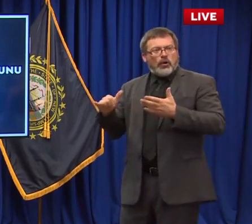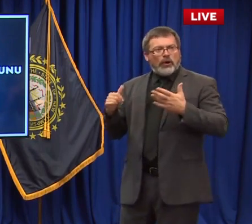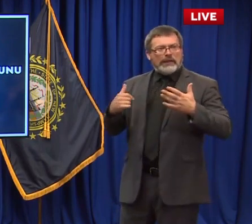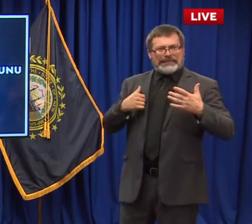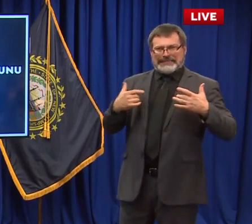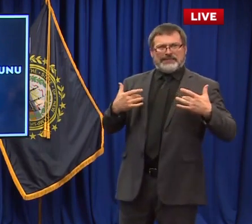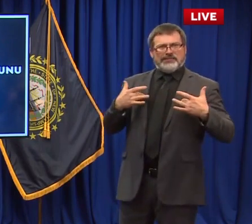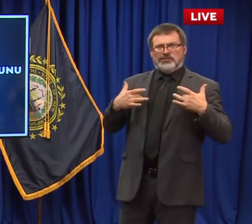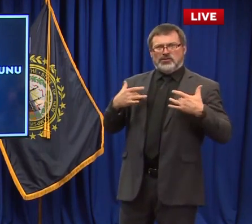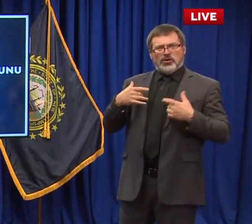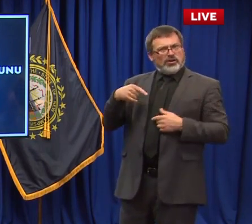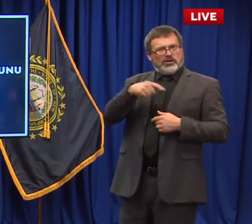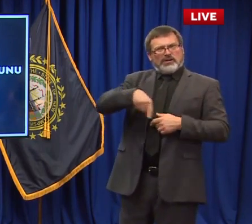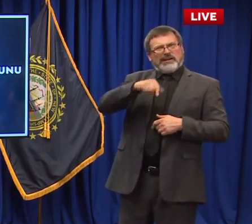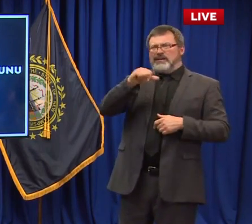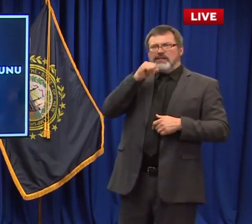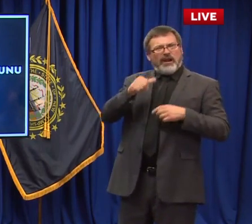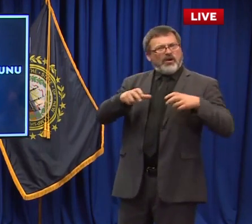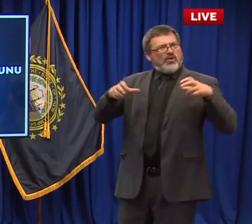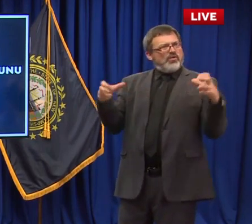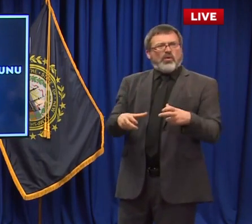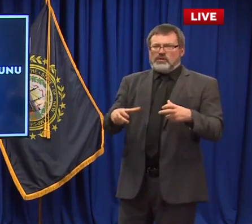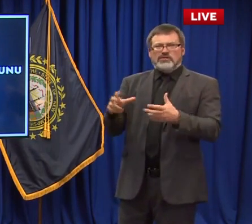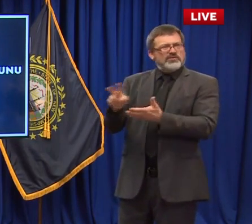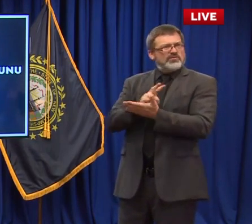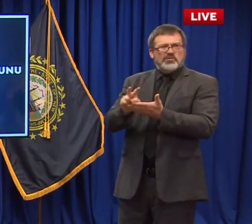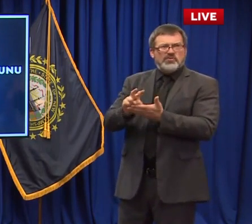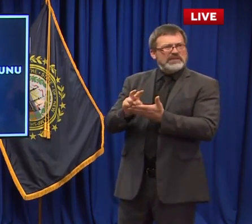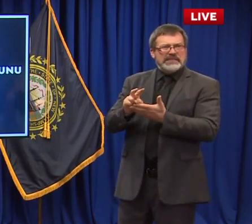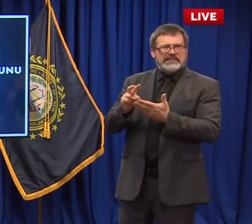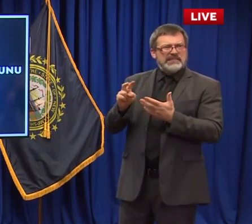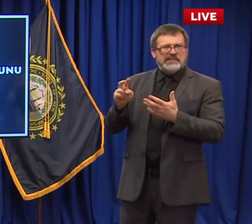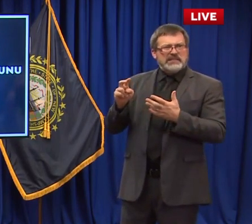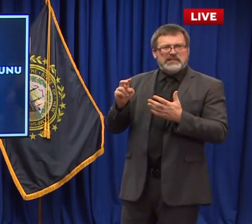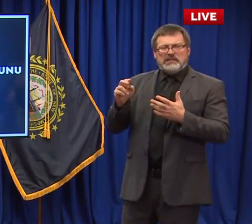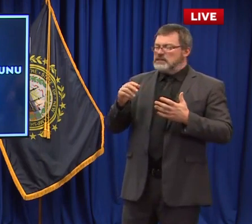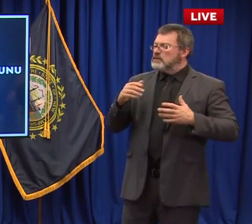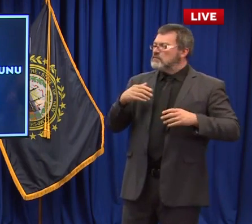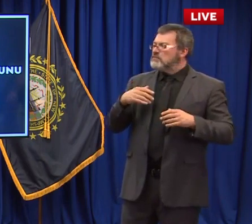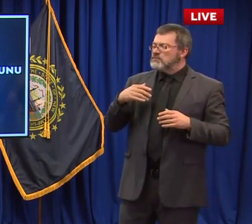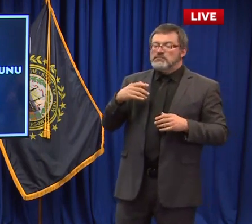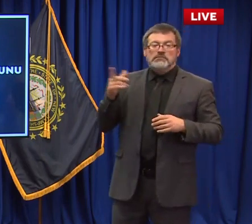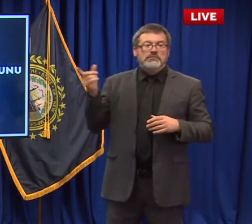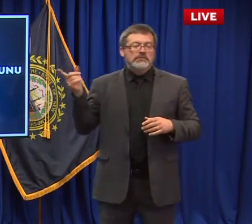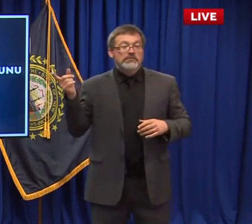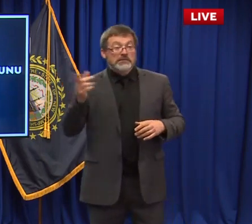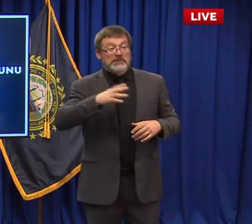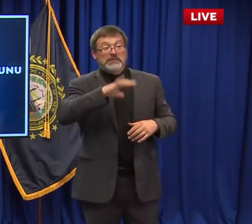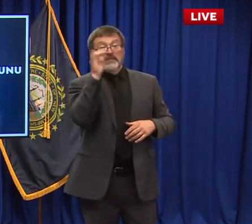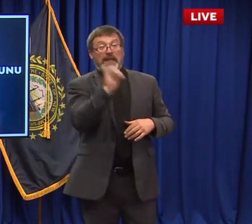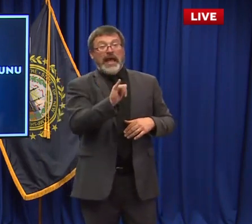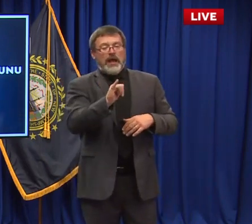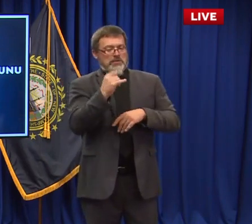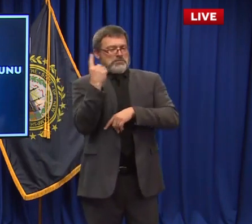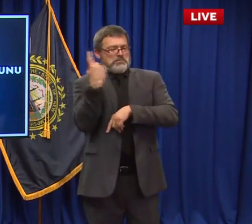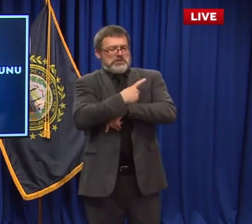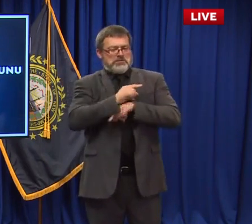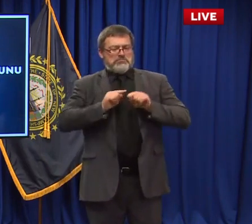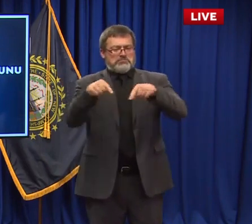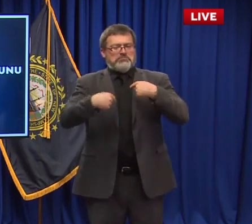BUT DO YOU FEEL IT IS IMPORTANT FOR THEM TO QUARANTINE FOR 14 DAYS, INCLUDING THE PRESIDENT OF THE UNITED STATES?